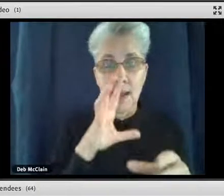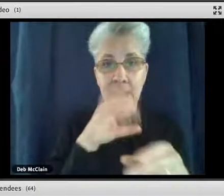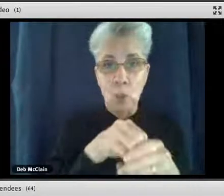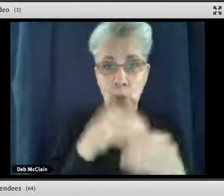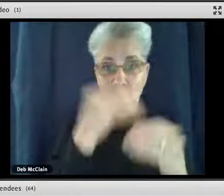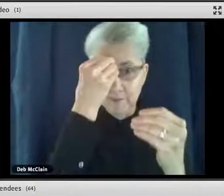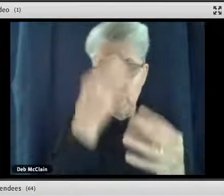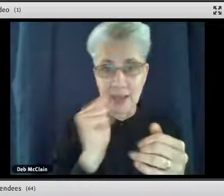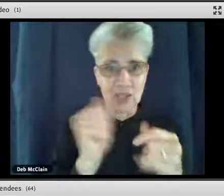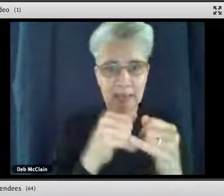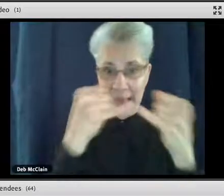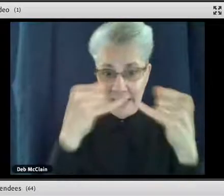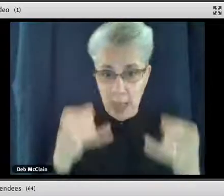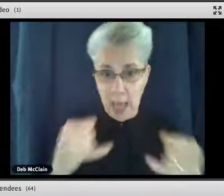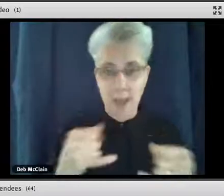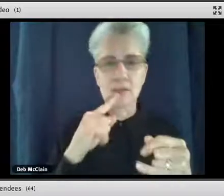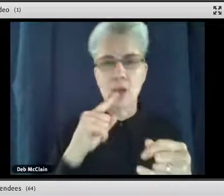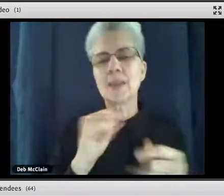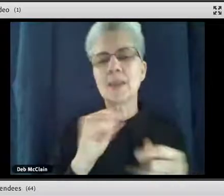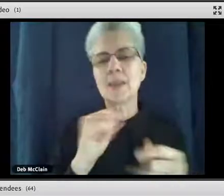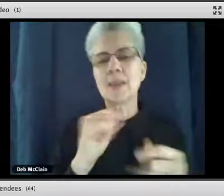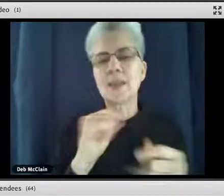It's just some may apply to some resources and not others.